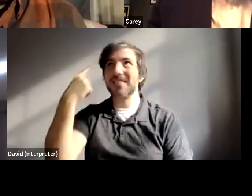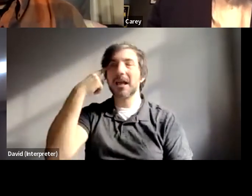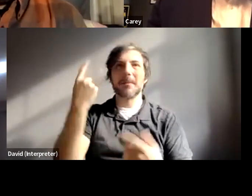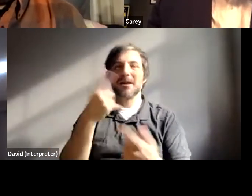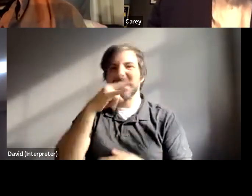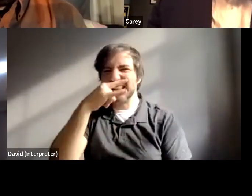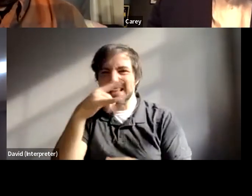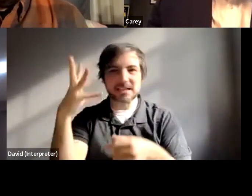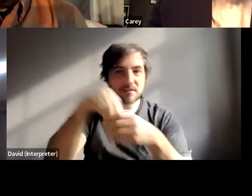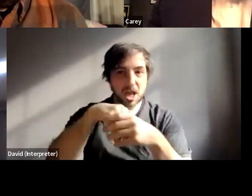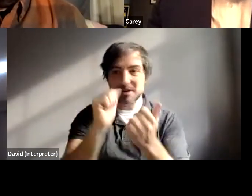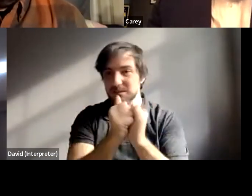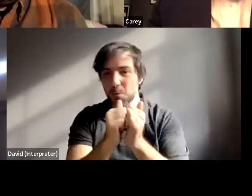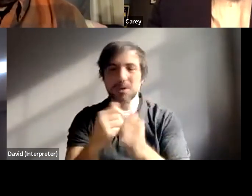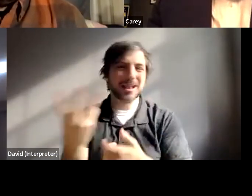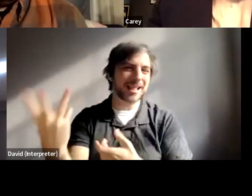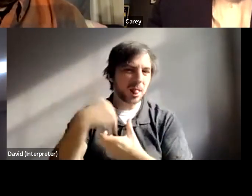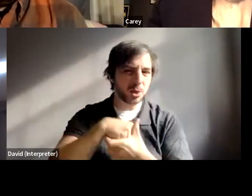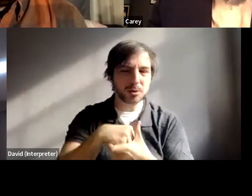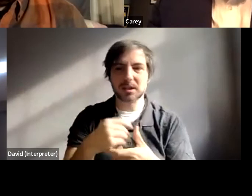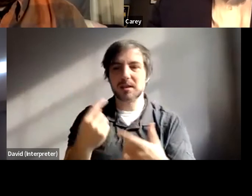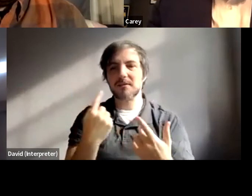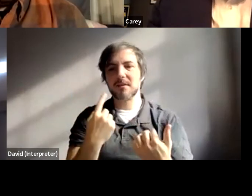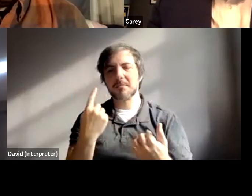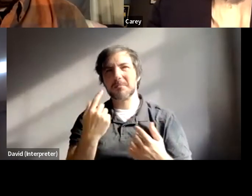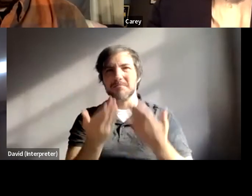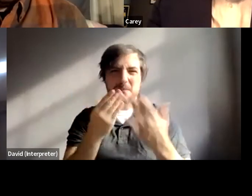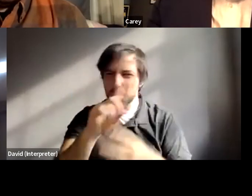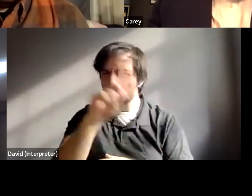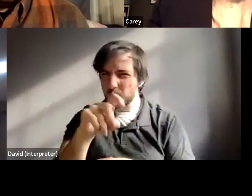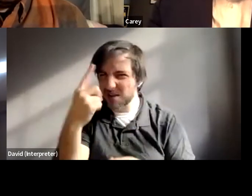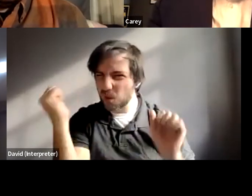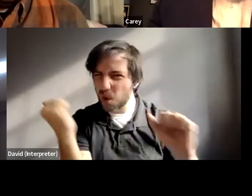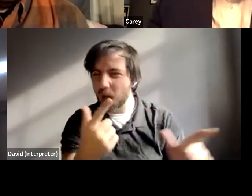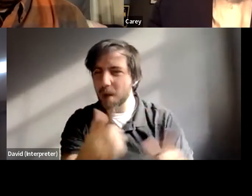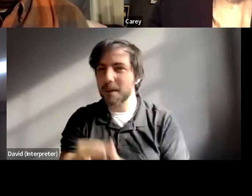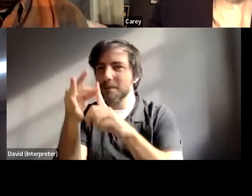wondering -- maybe for anyone but maybe Drew in particular, do we think of the